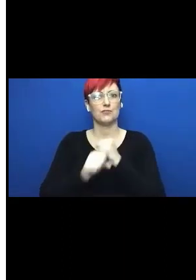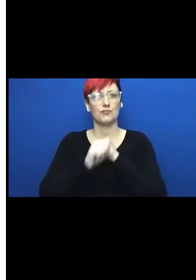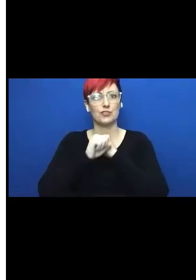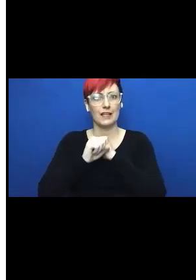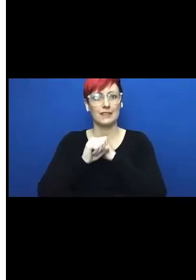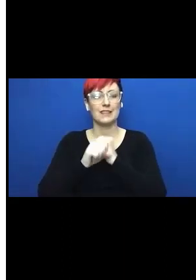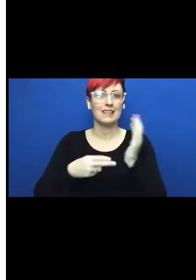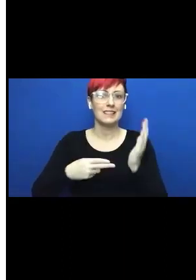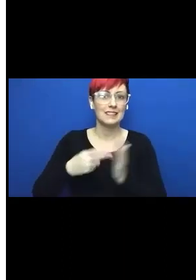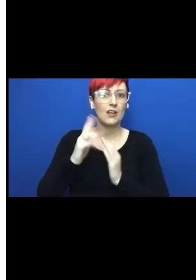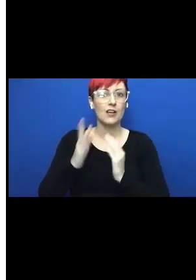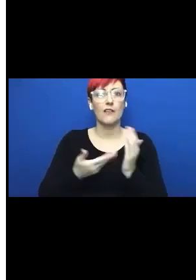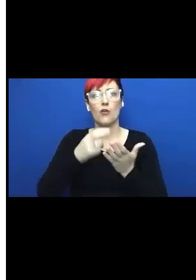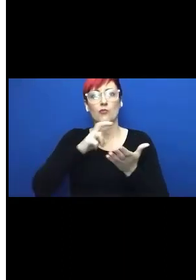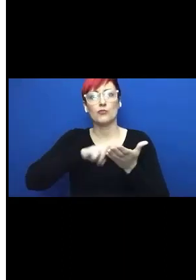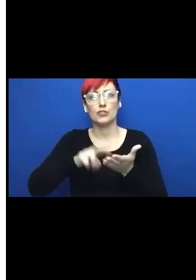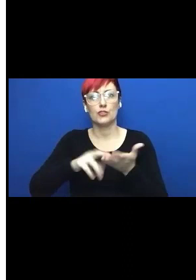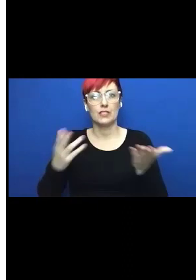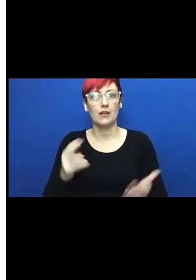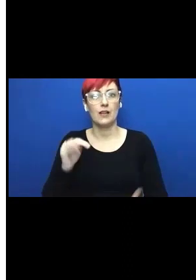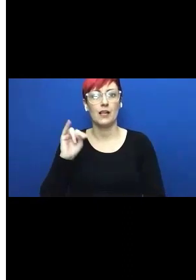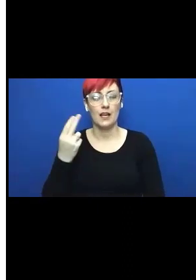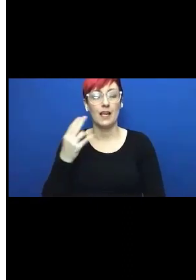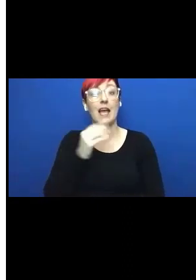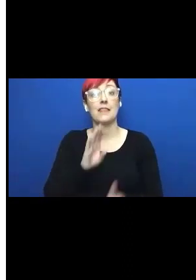of our research, and development enterprise.